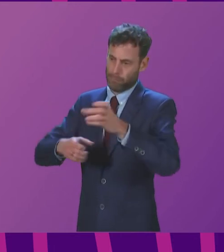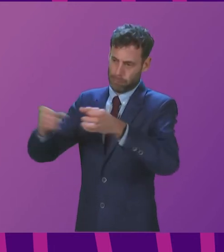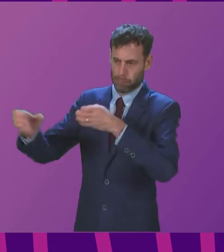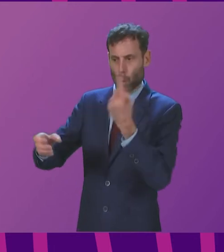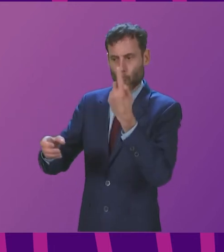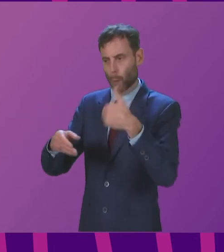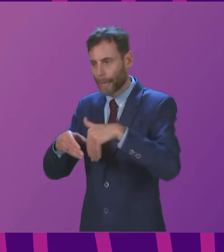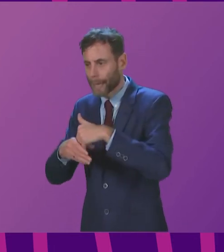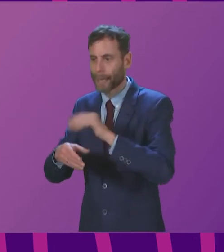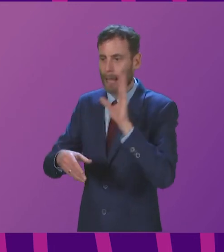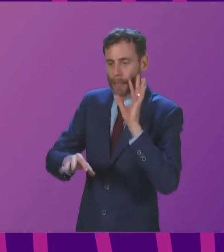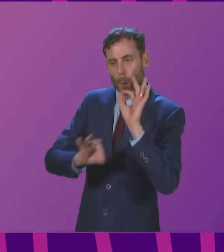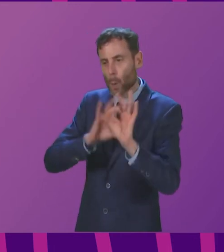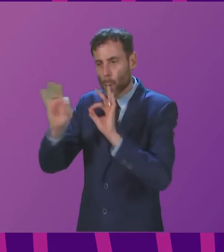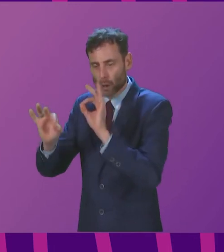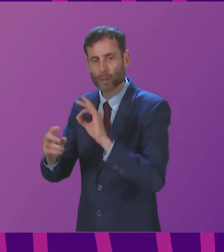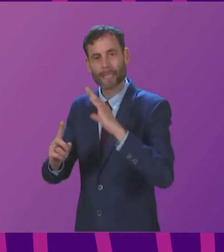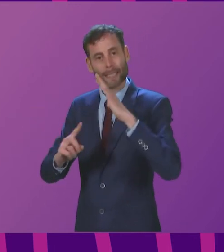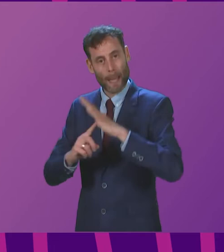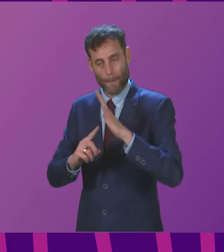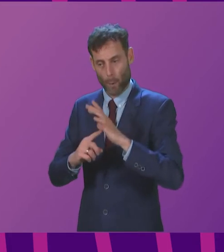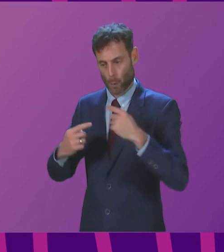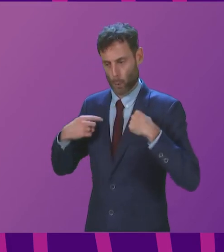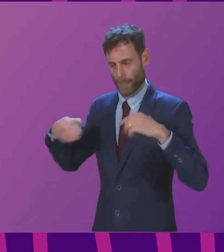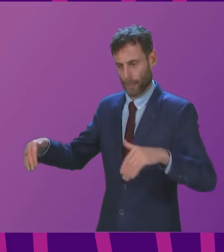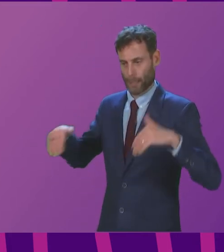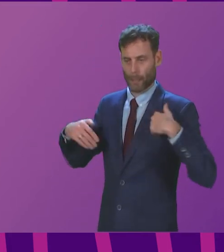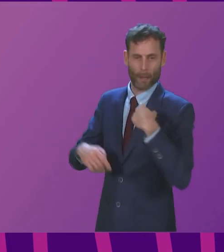and it will be important that ministers do not interfere with that. The work to